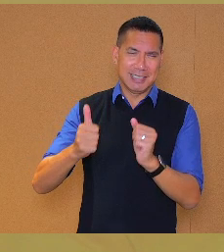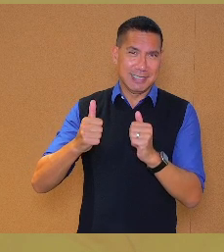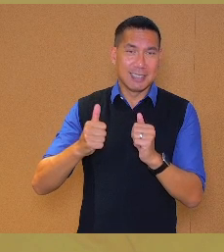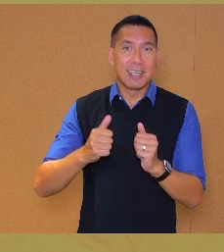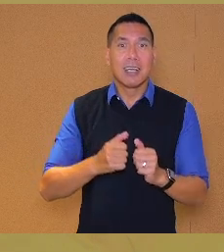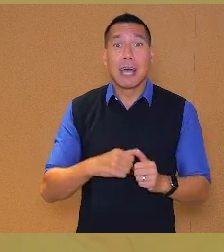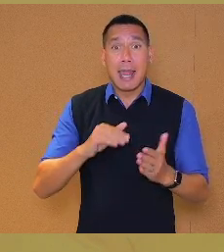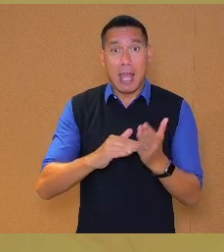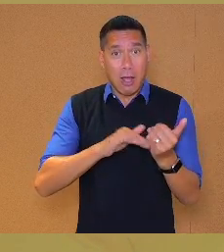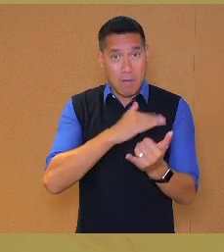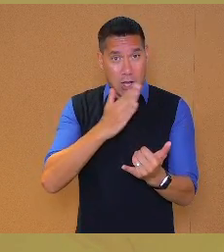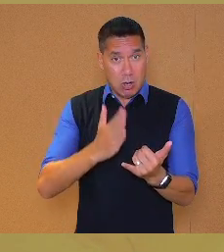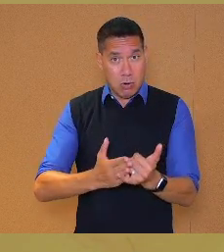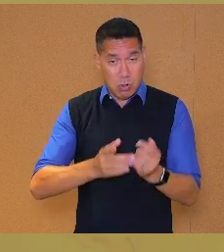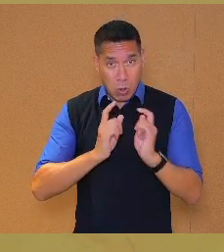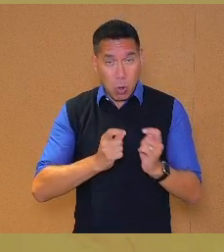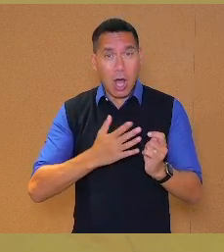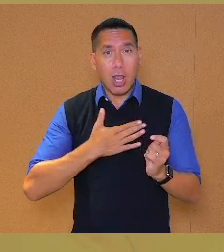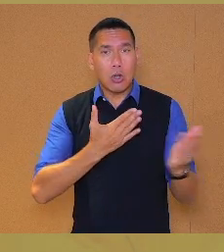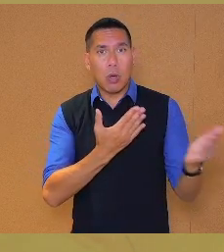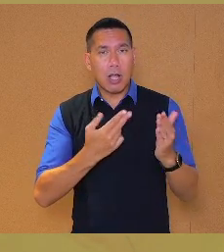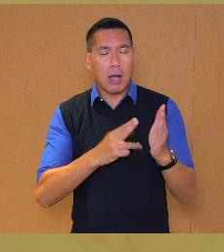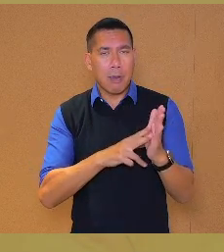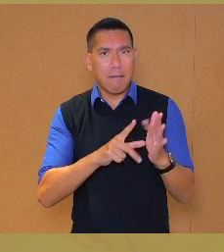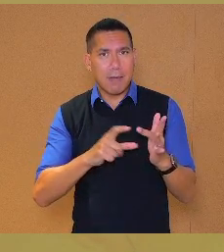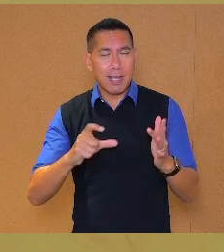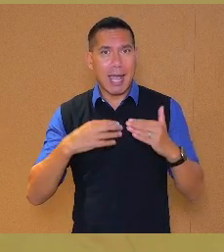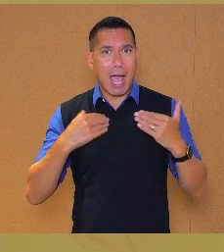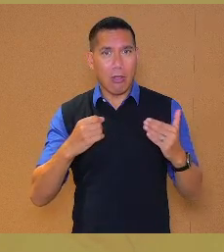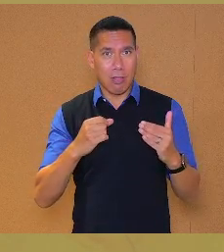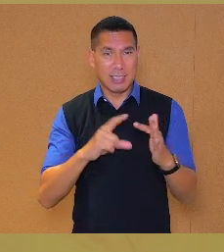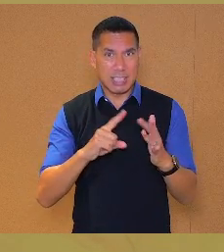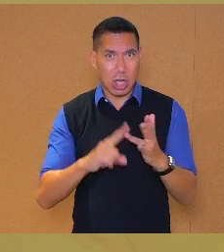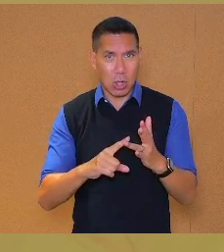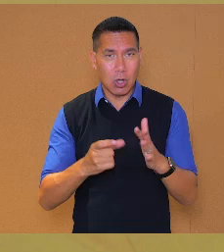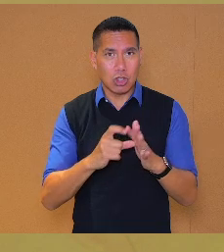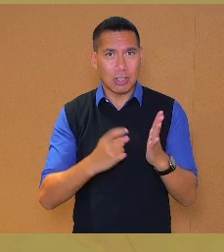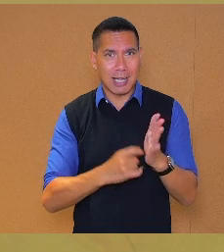Congratulations, Josh Collings. I would like to welcome